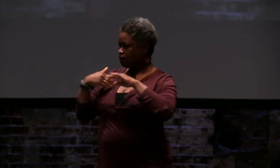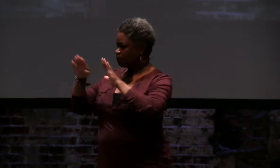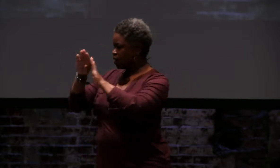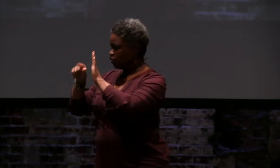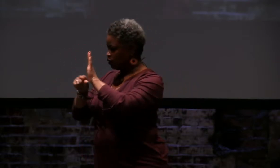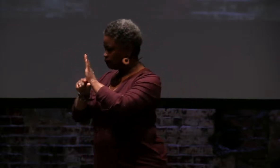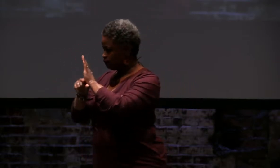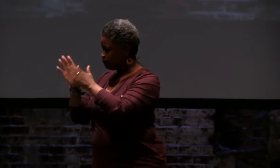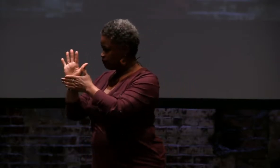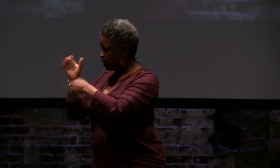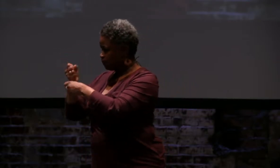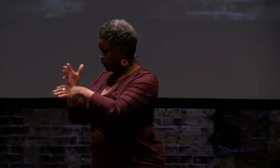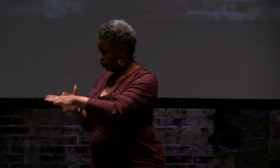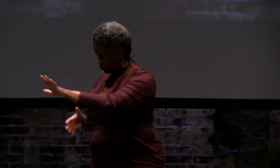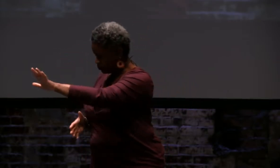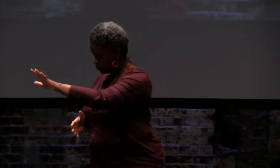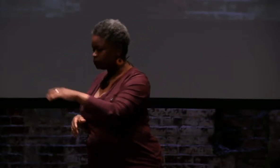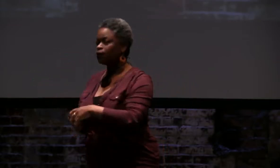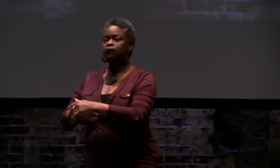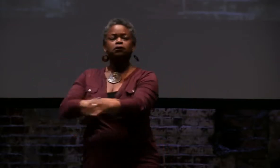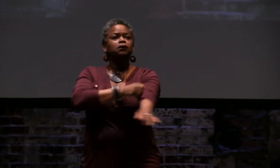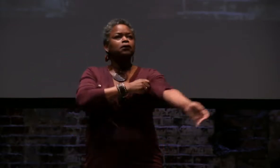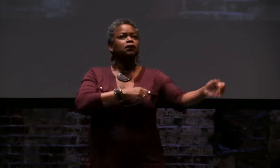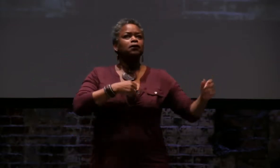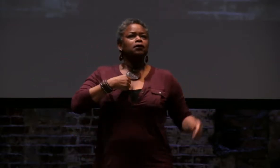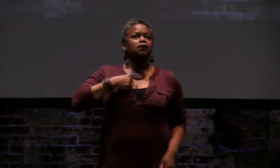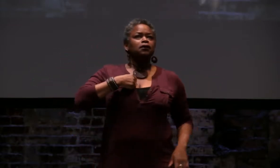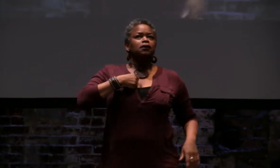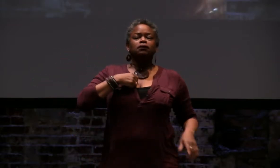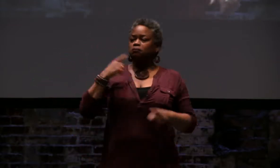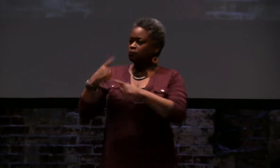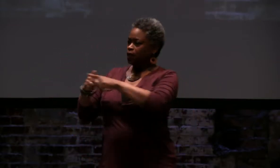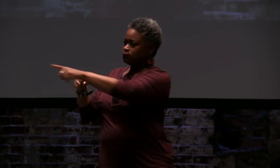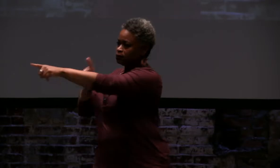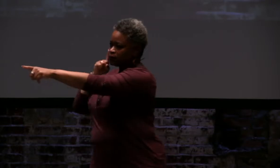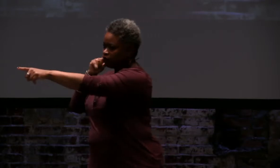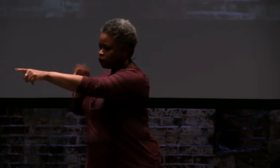Chefs that are deaf would be hired to sustain us,